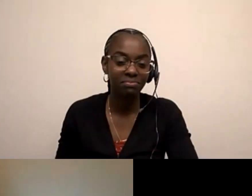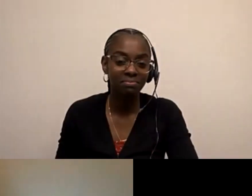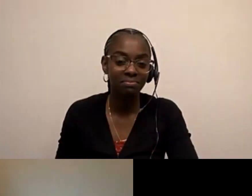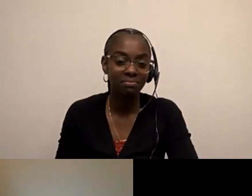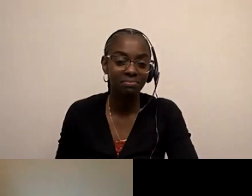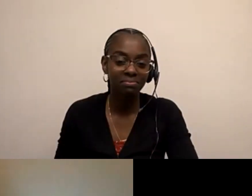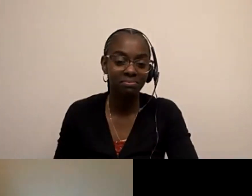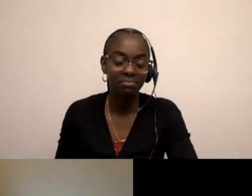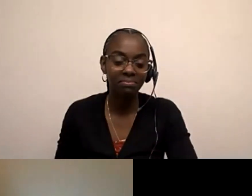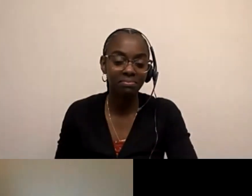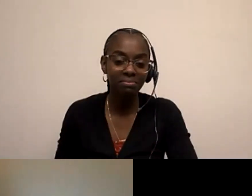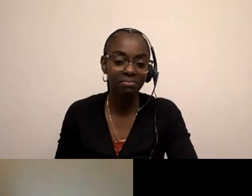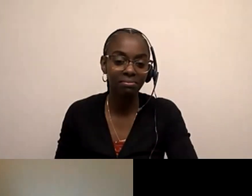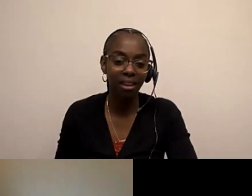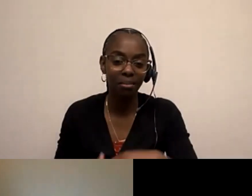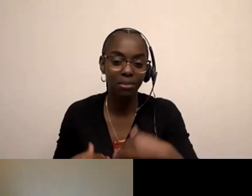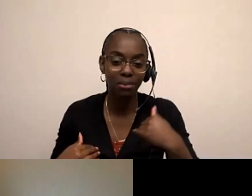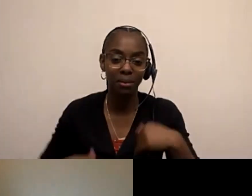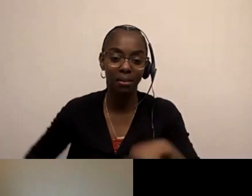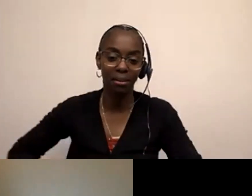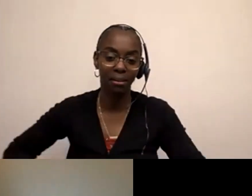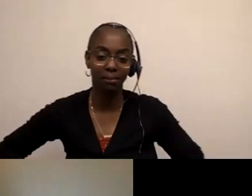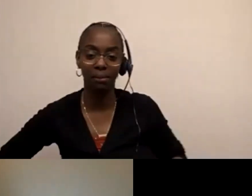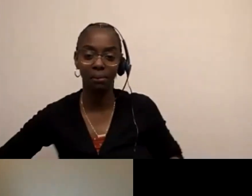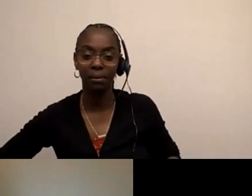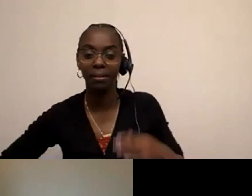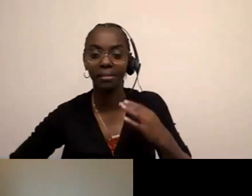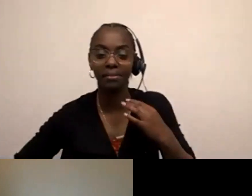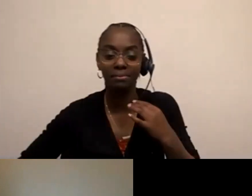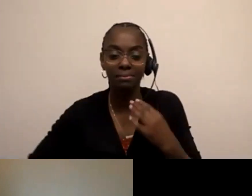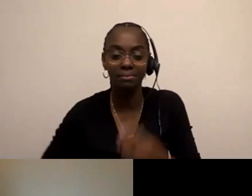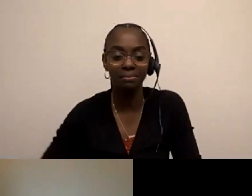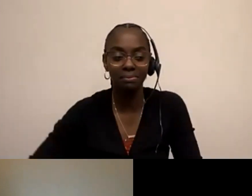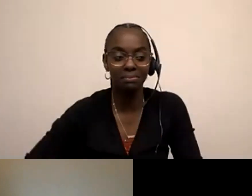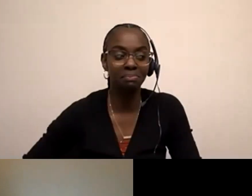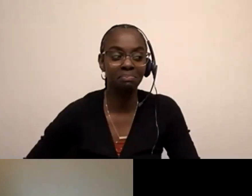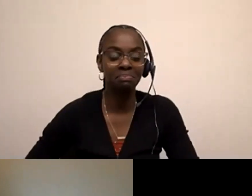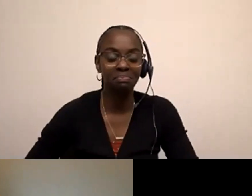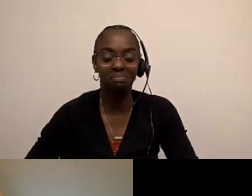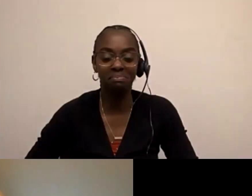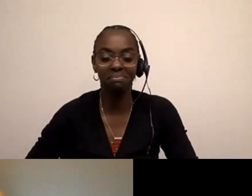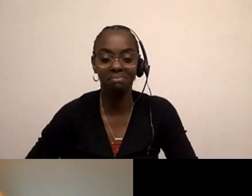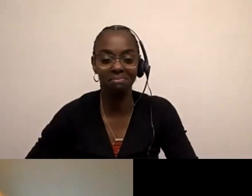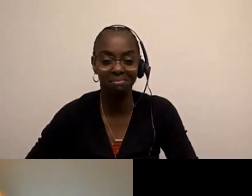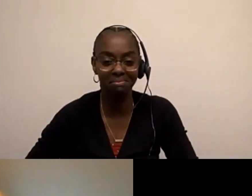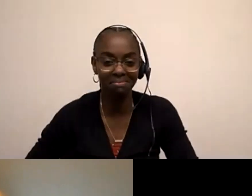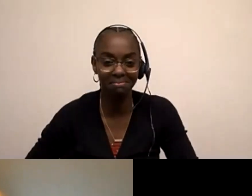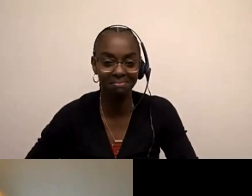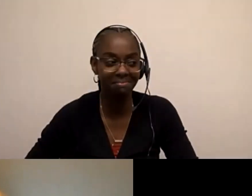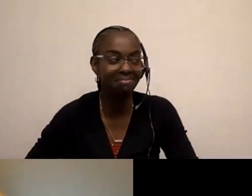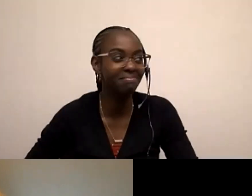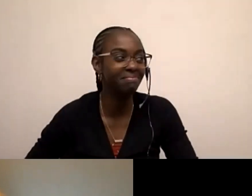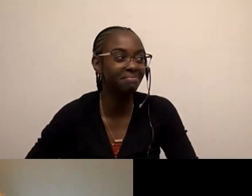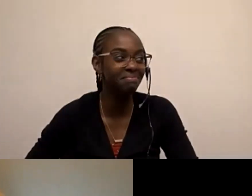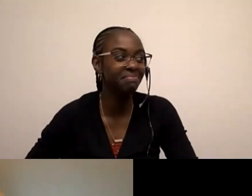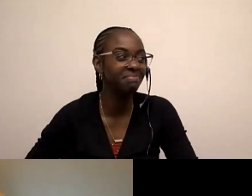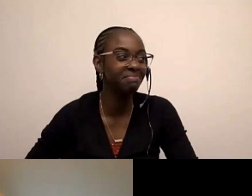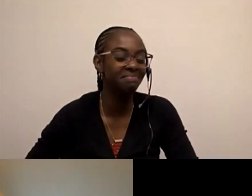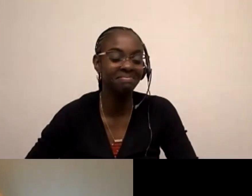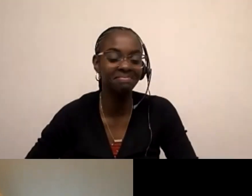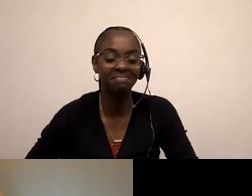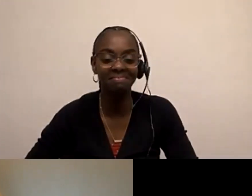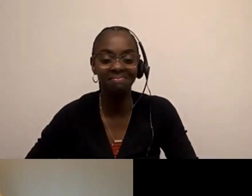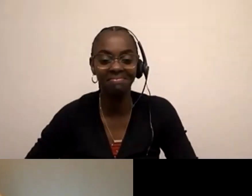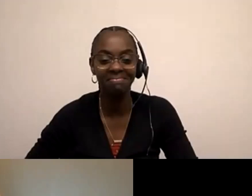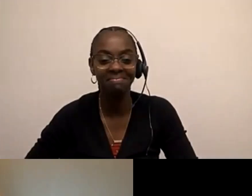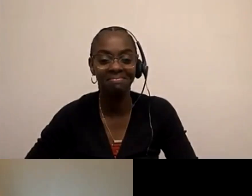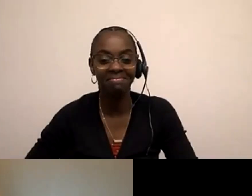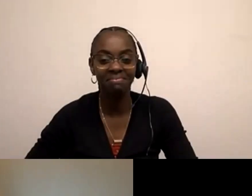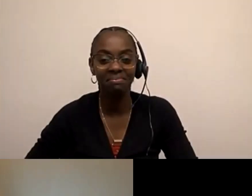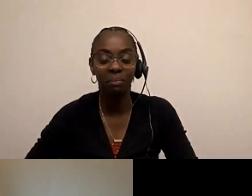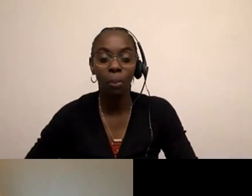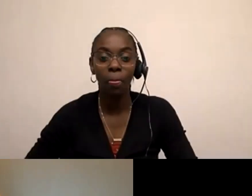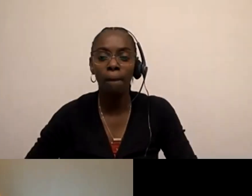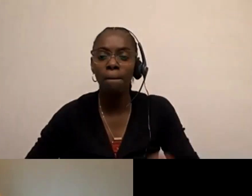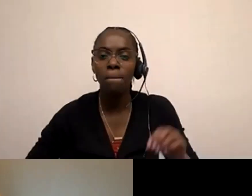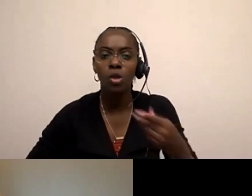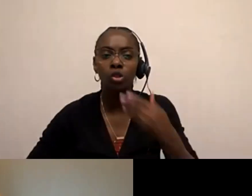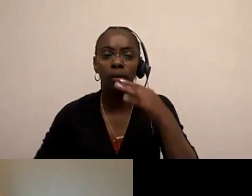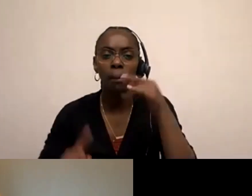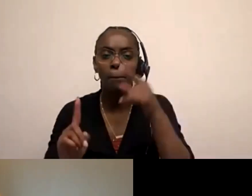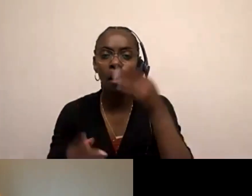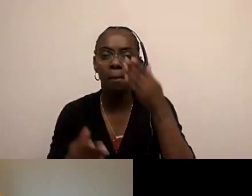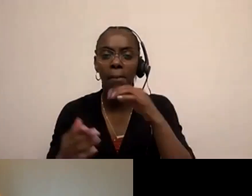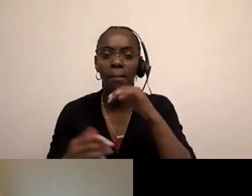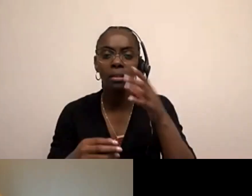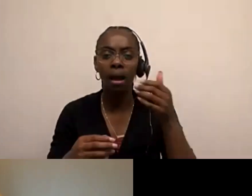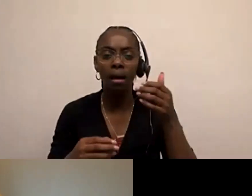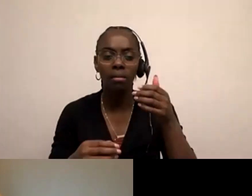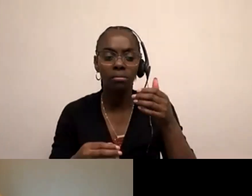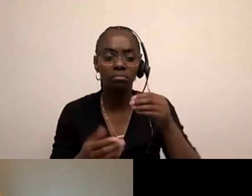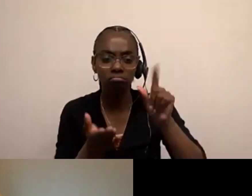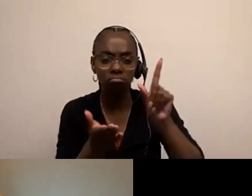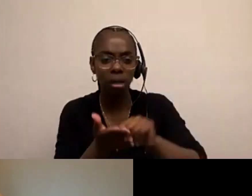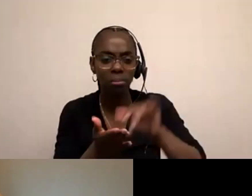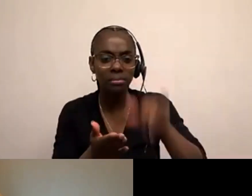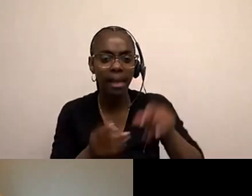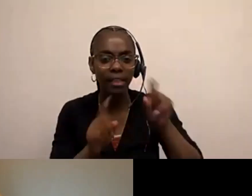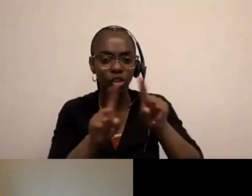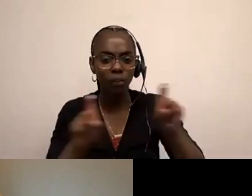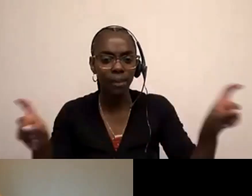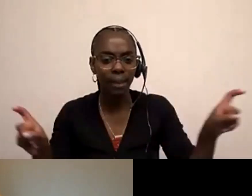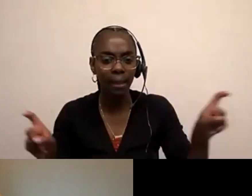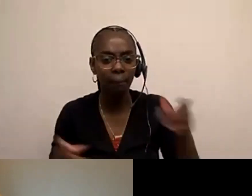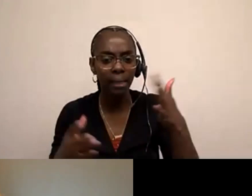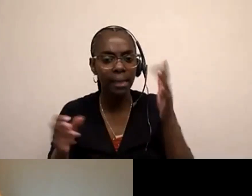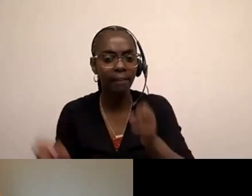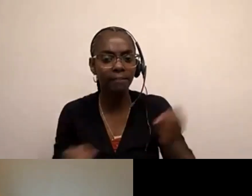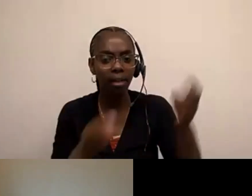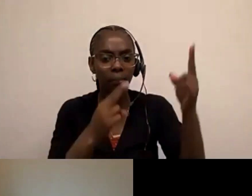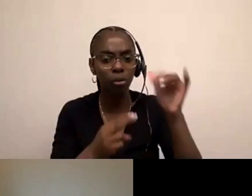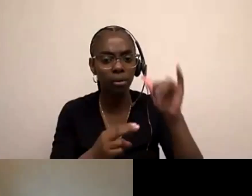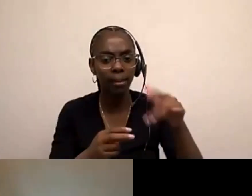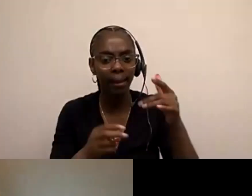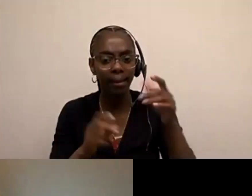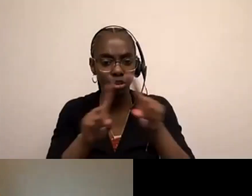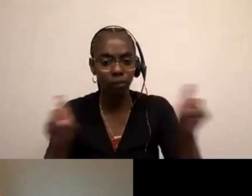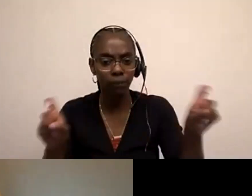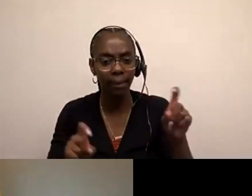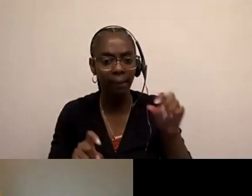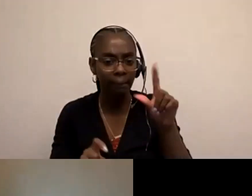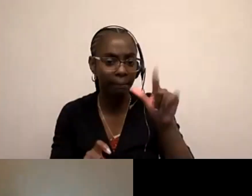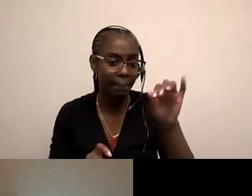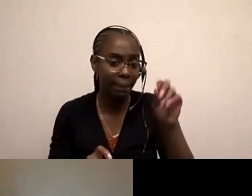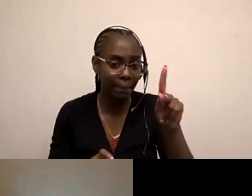SAME EXACT LINK? OH, THAT'S A GOOD POINT. I MAY NOT HAVE PUBLISHED THE SURVEY. THANK